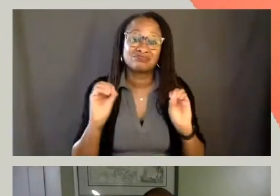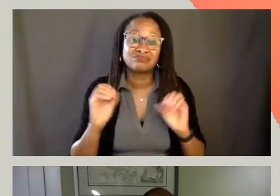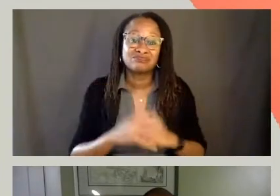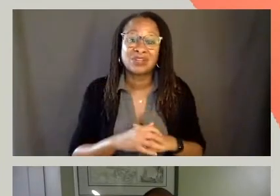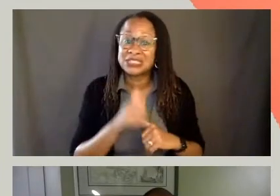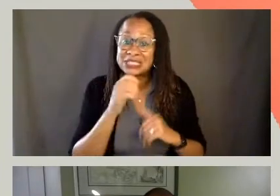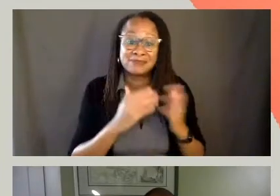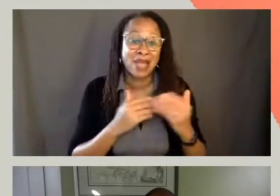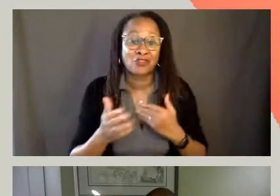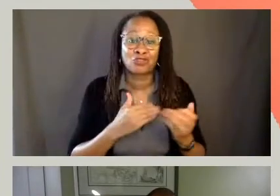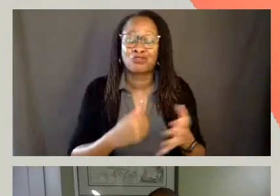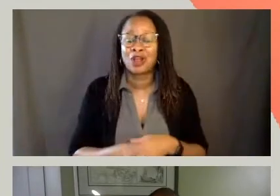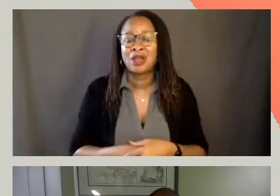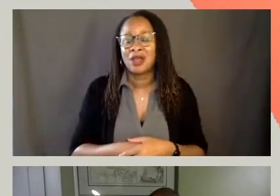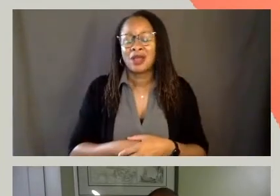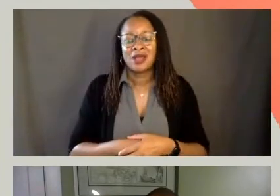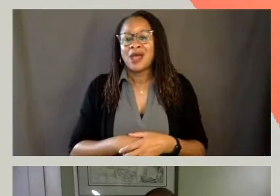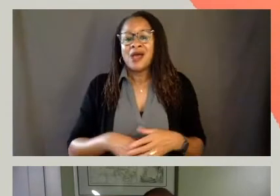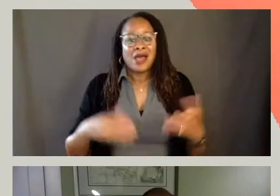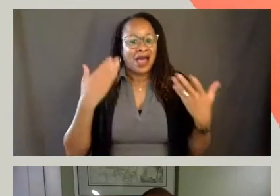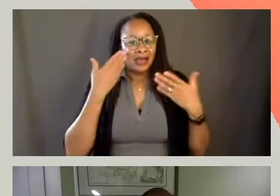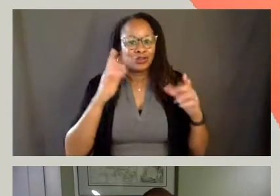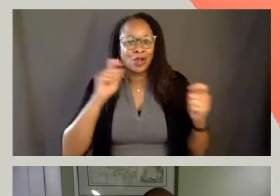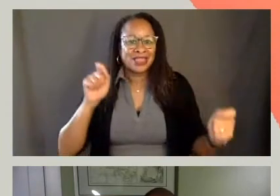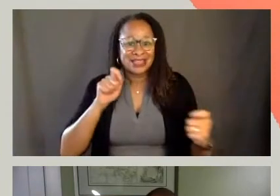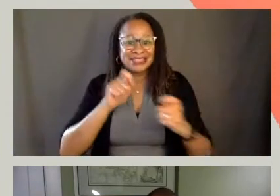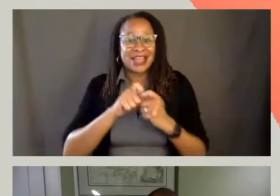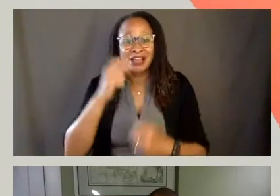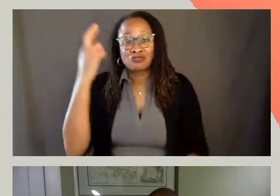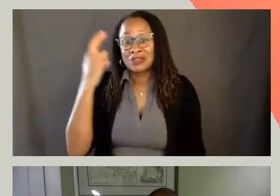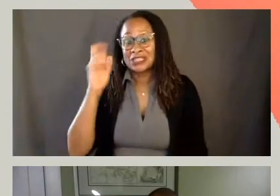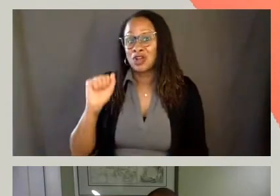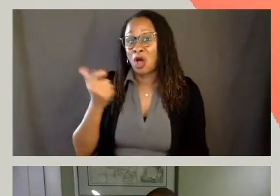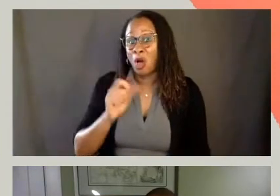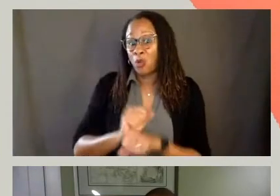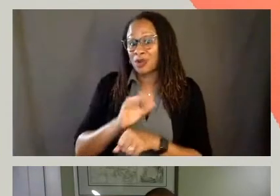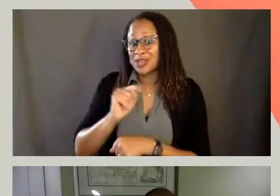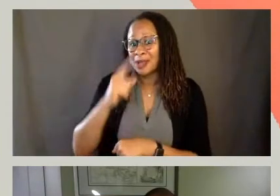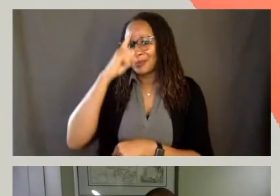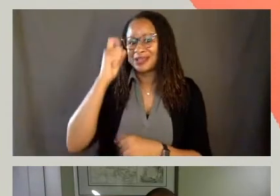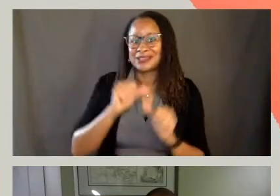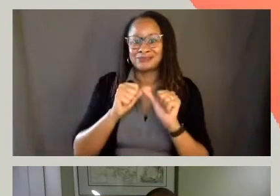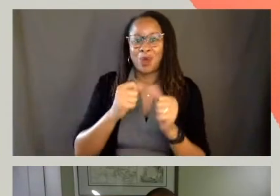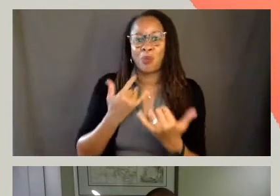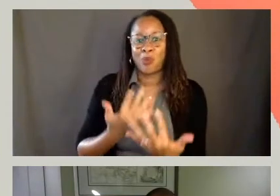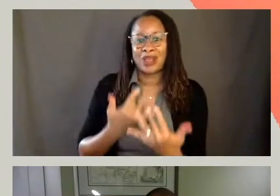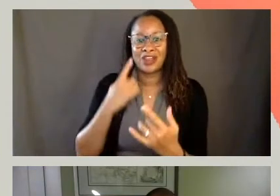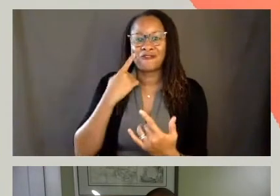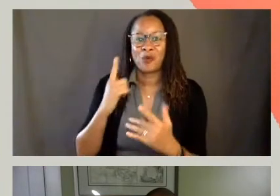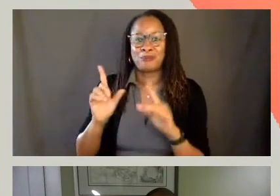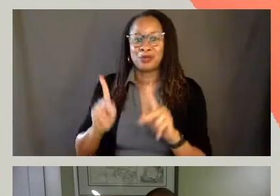I don't know the exact reason it all worked out, because I kept waiting for somebody's ego to show up.